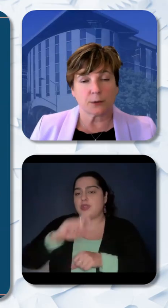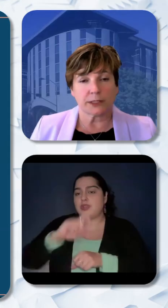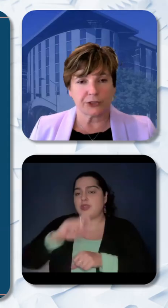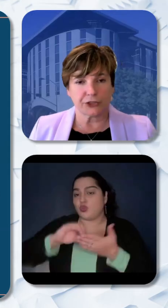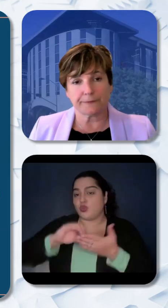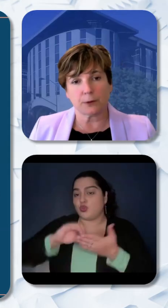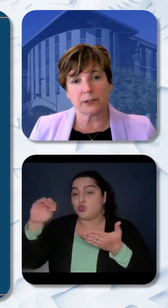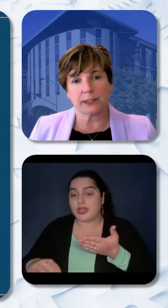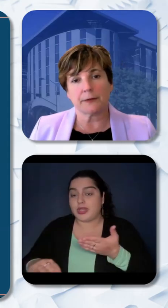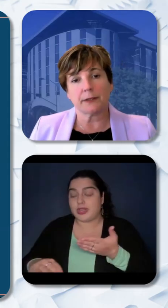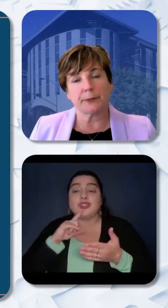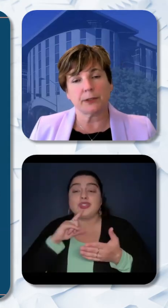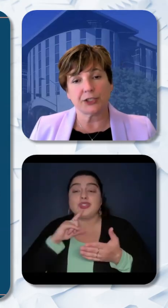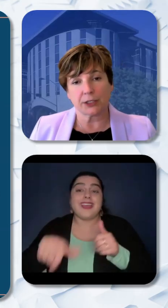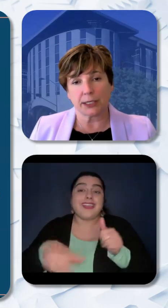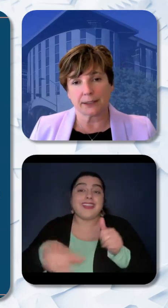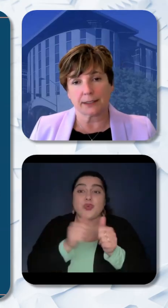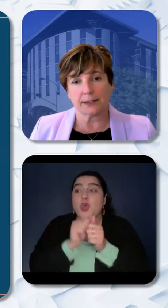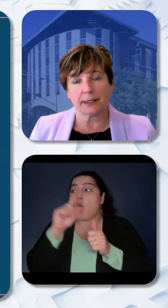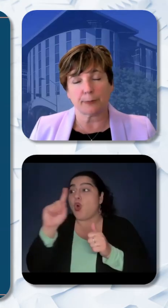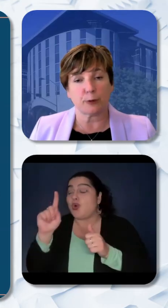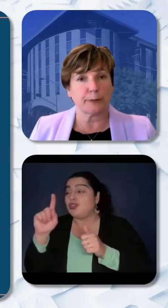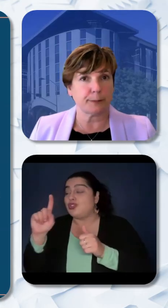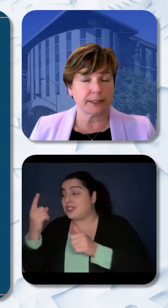So, in addition to focusing on the communication access and appropriate